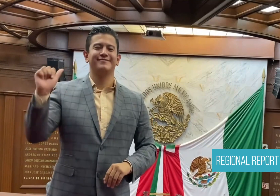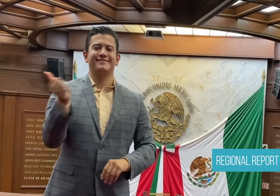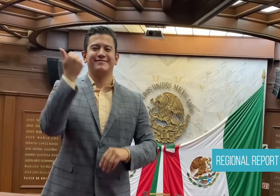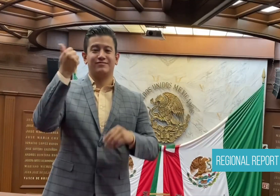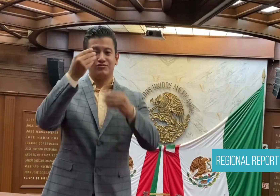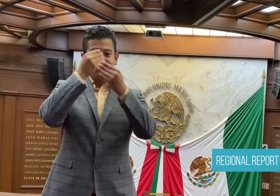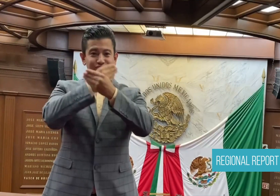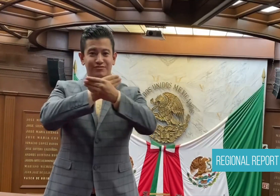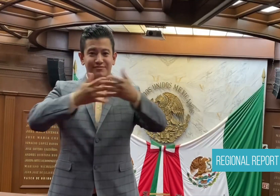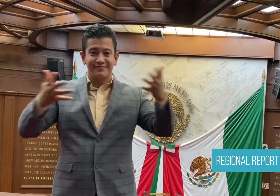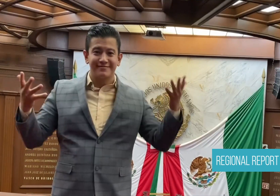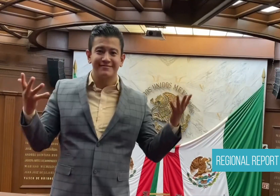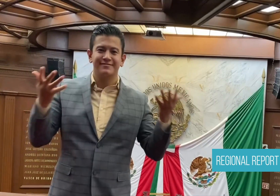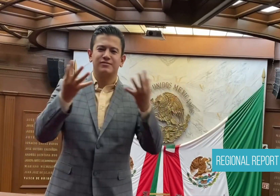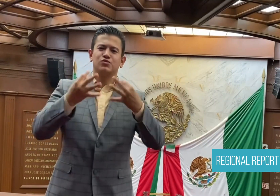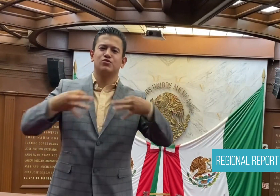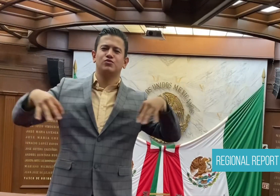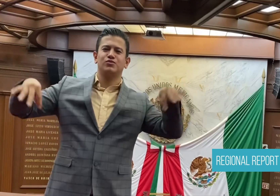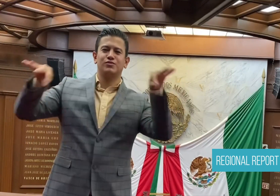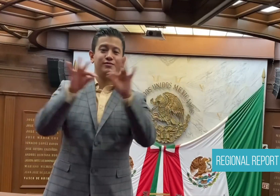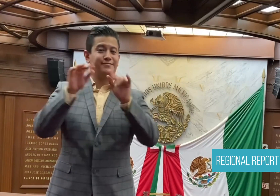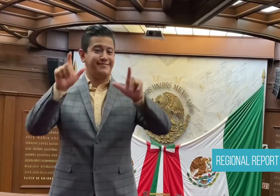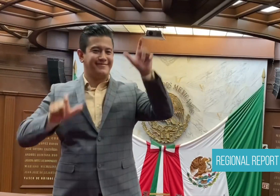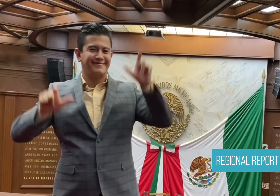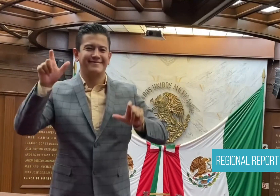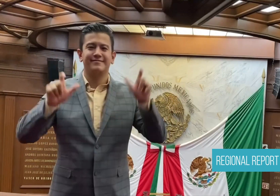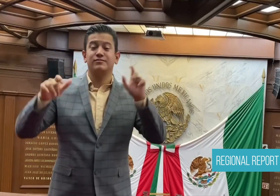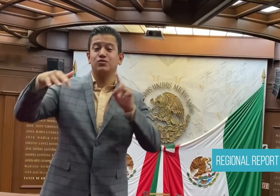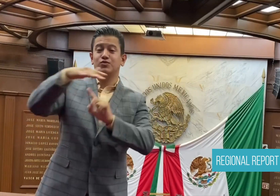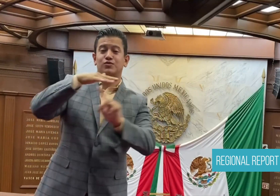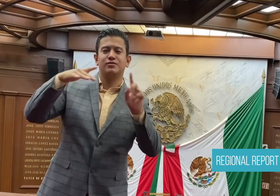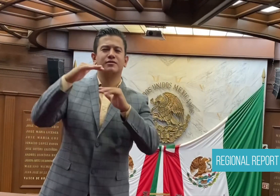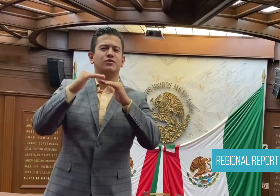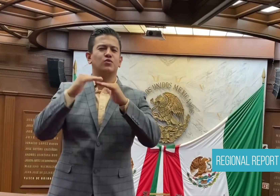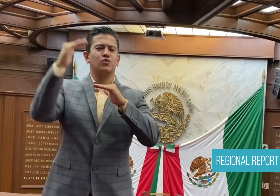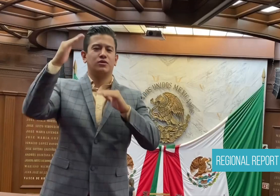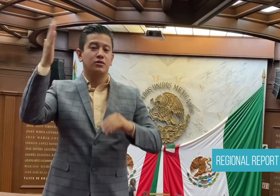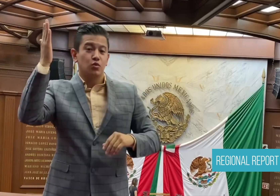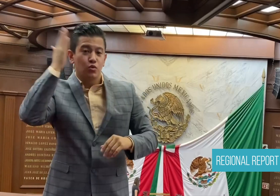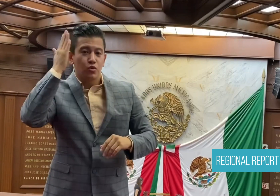for people in society to acknowledge Deaf culture.